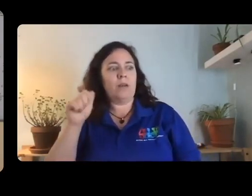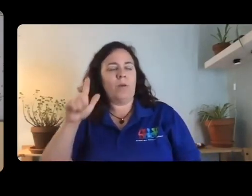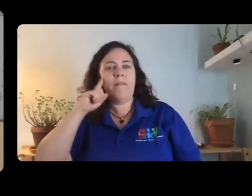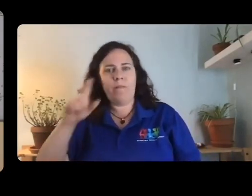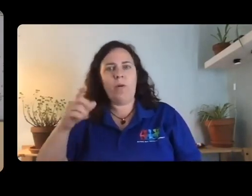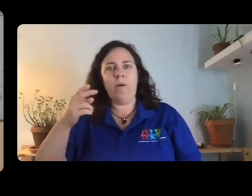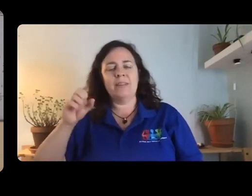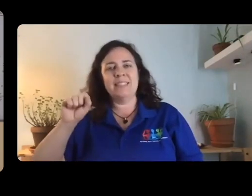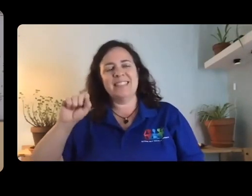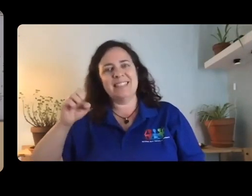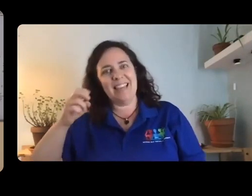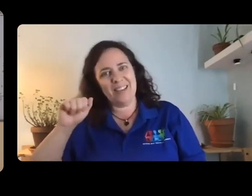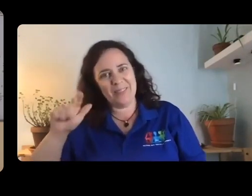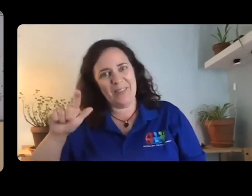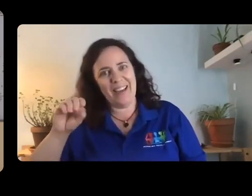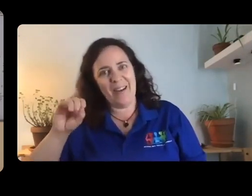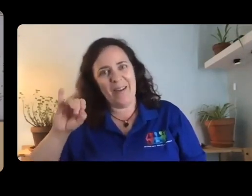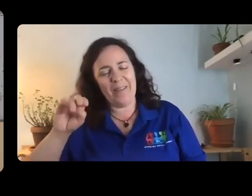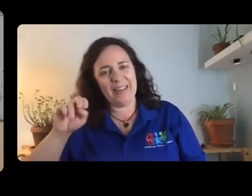for heterosexual for sexual orientation.